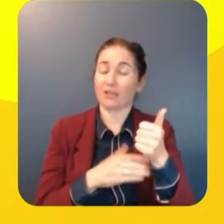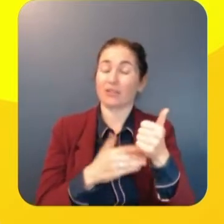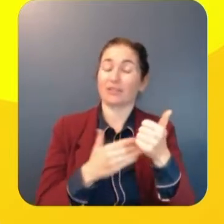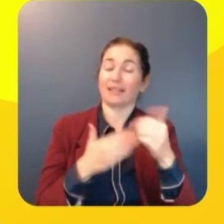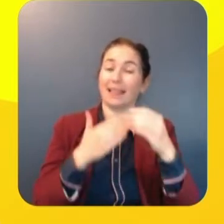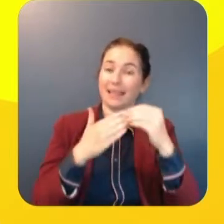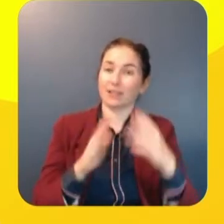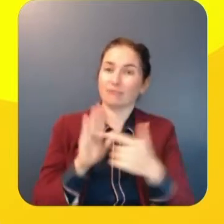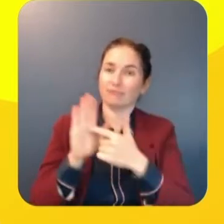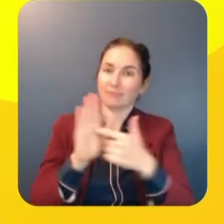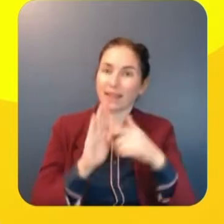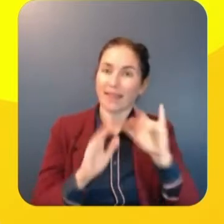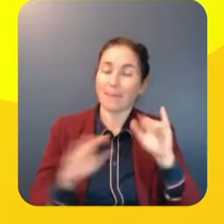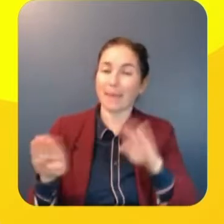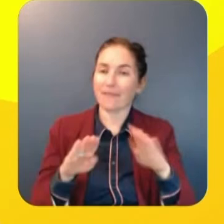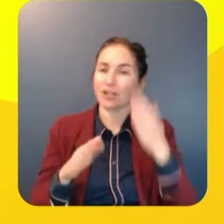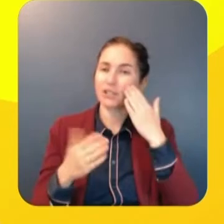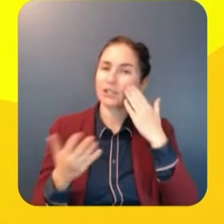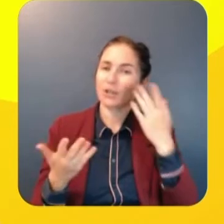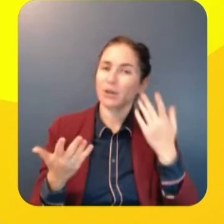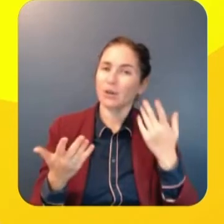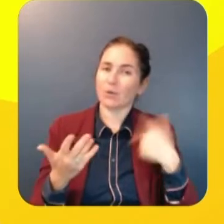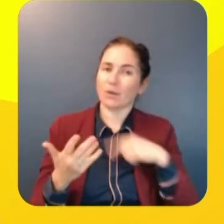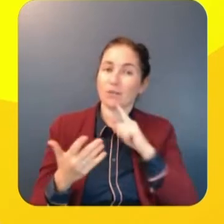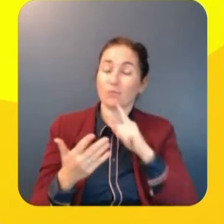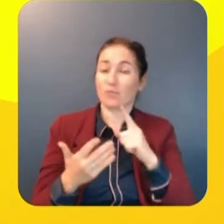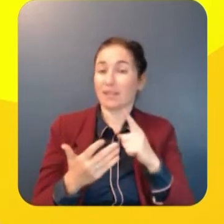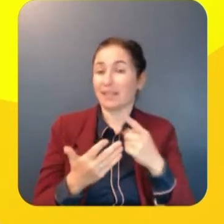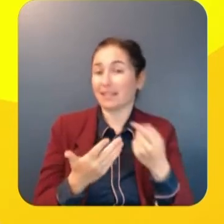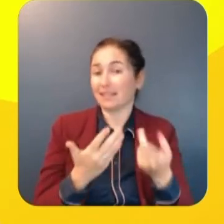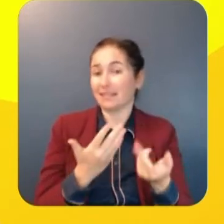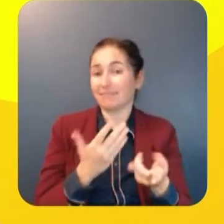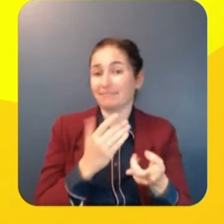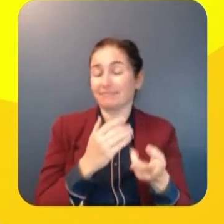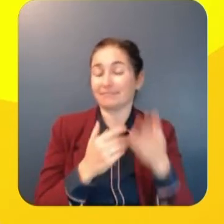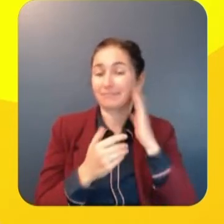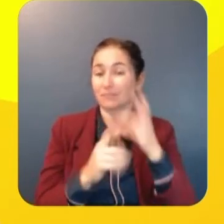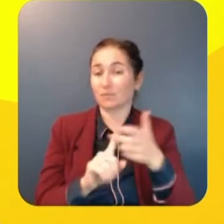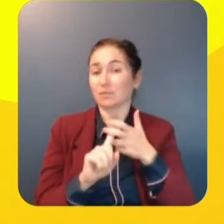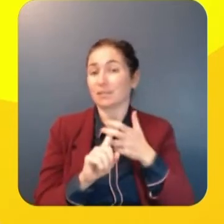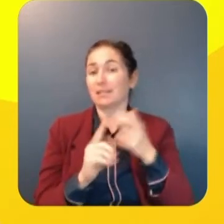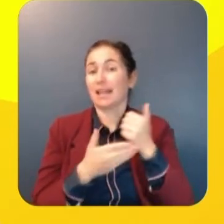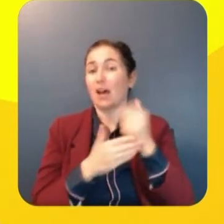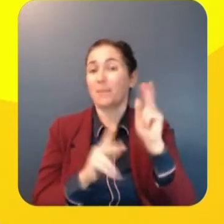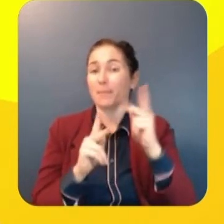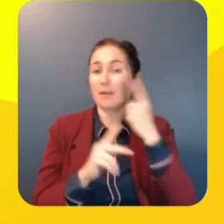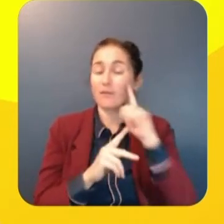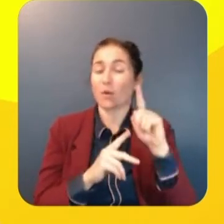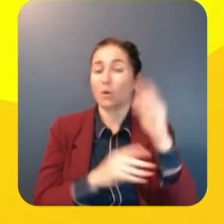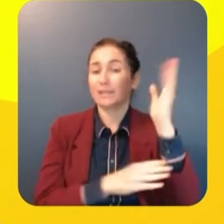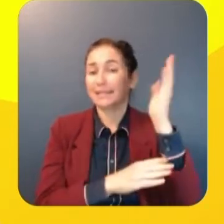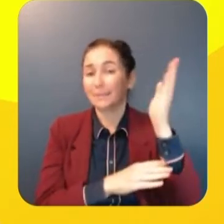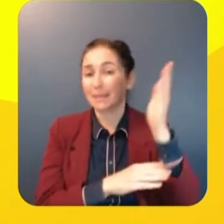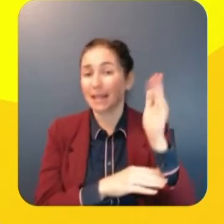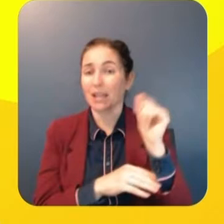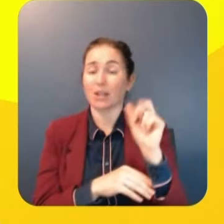We're retained to help train people for media engagements or speaking engagements. And we tell them what best practices.